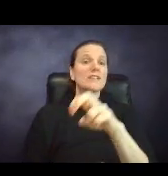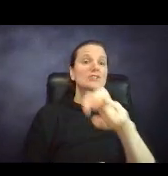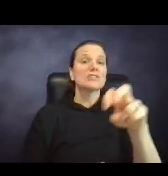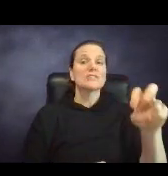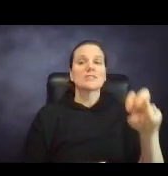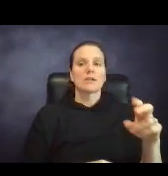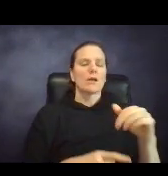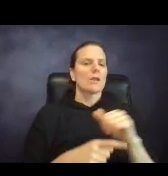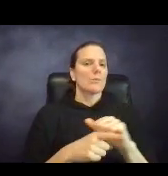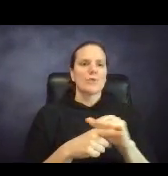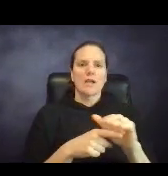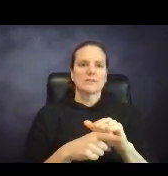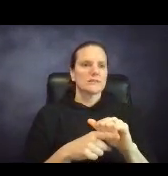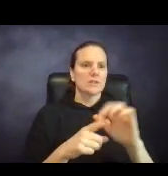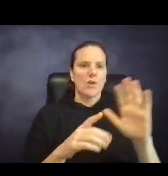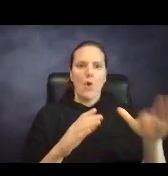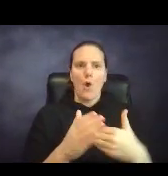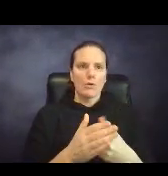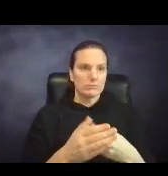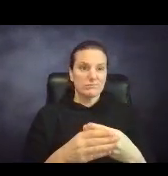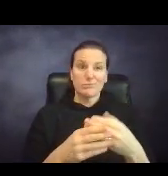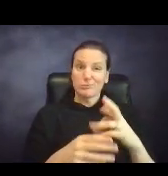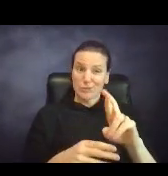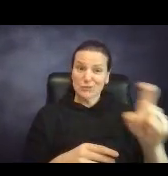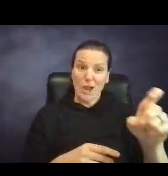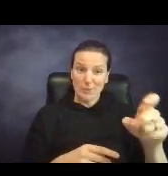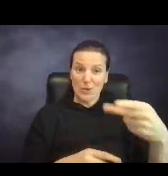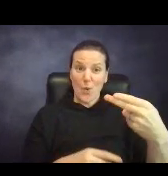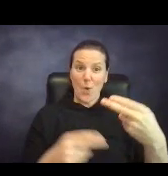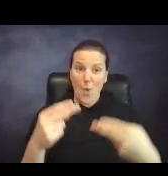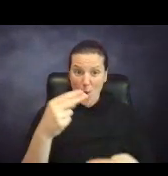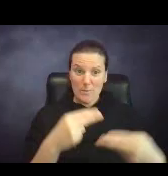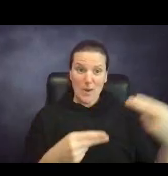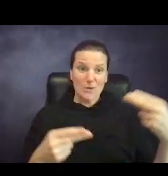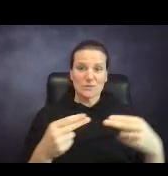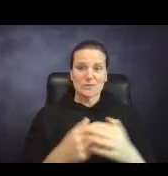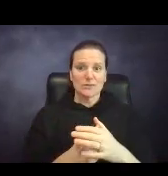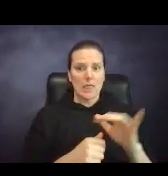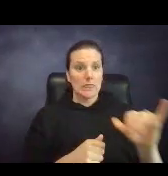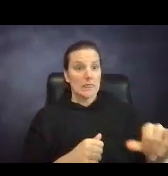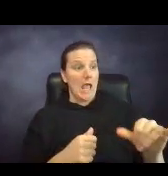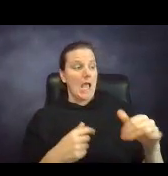of this who were definitely still prescribing hormones and they just, those patients were healthier and they were happier.